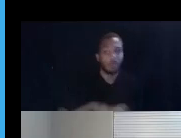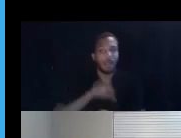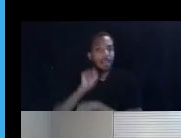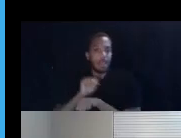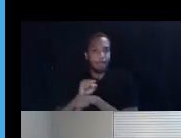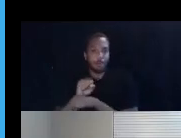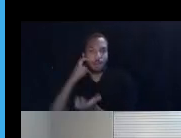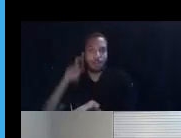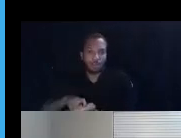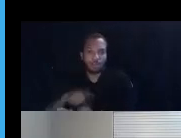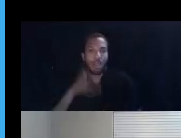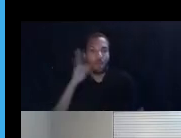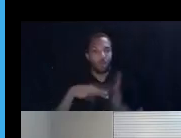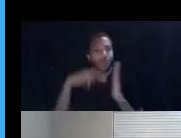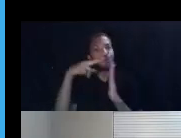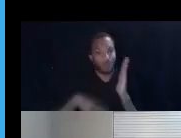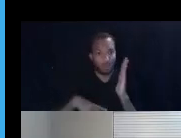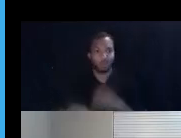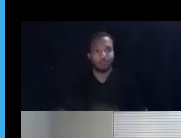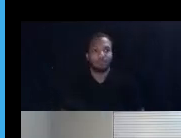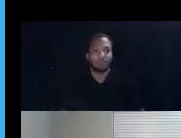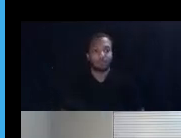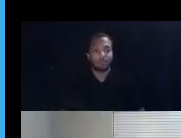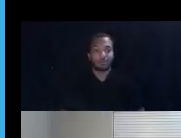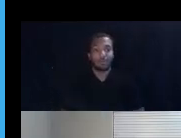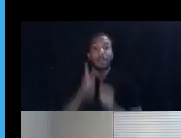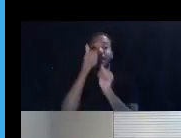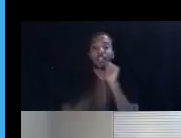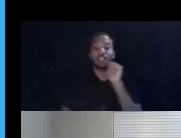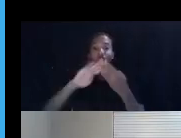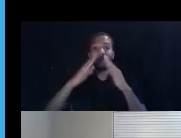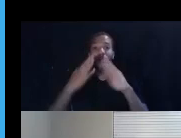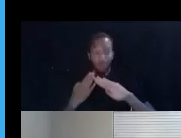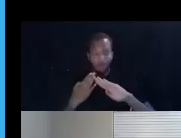and I will read off the screen. So every community owns its existence and strength